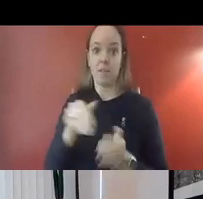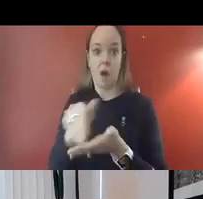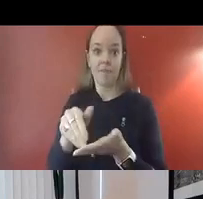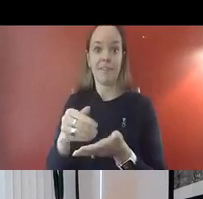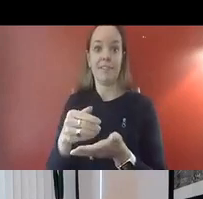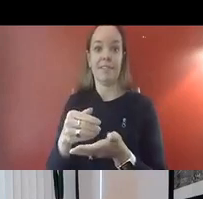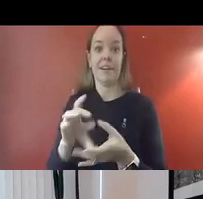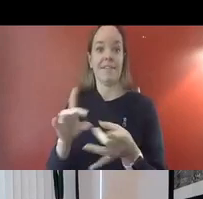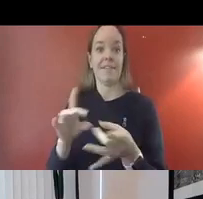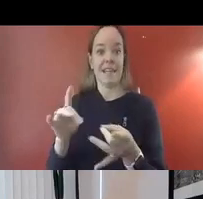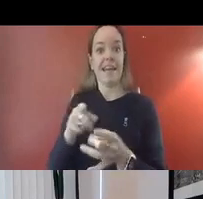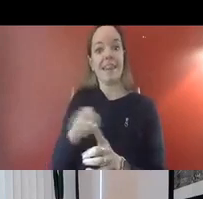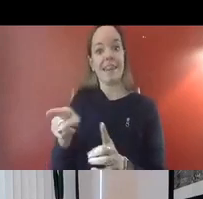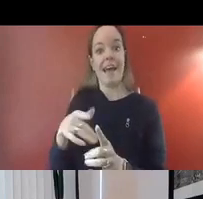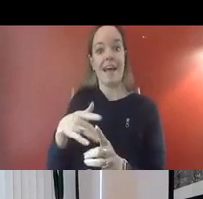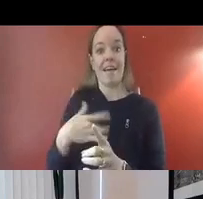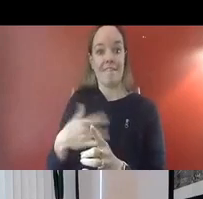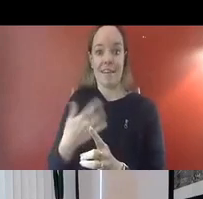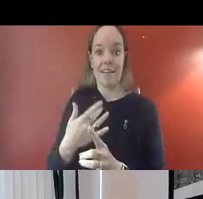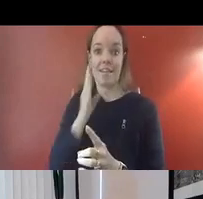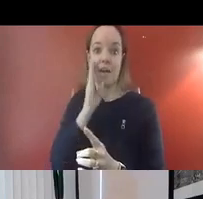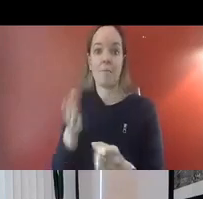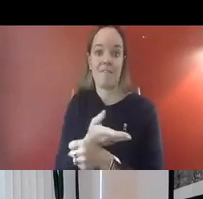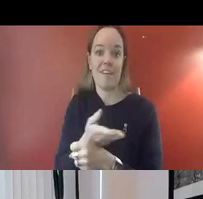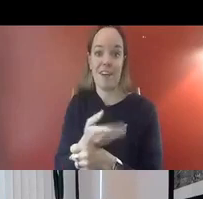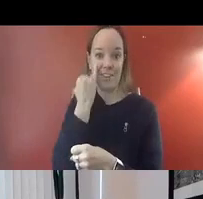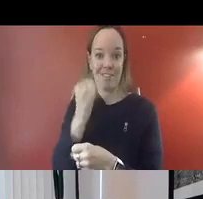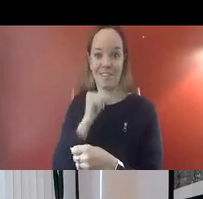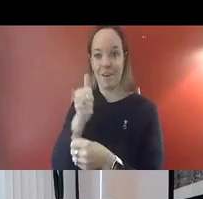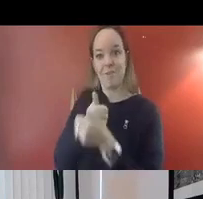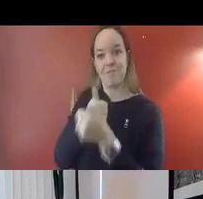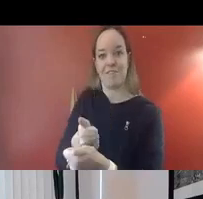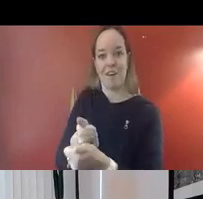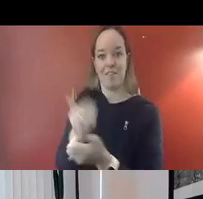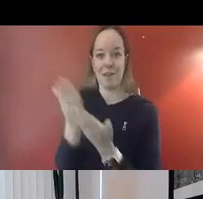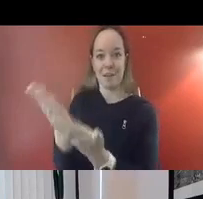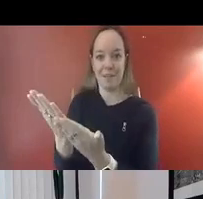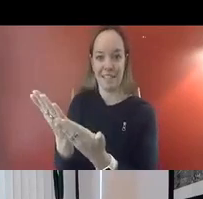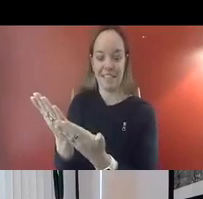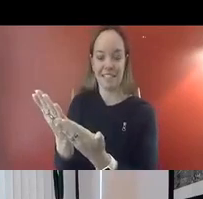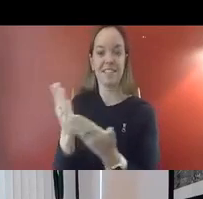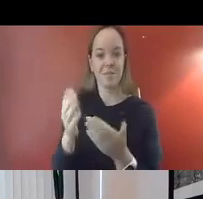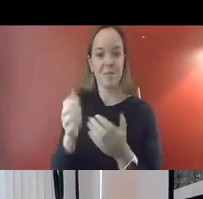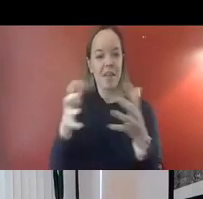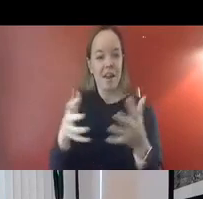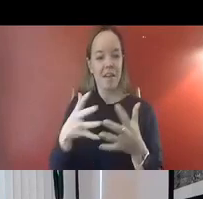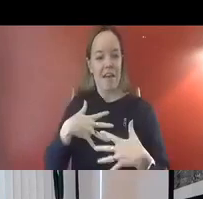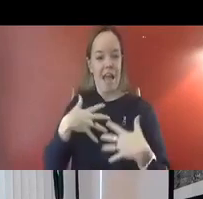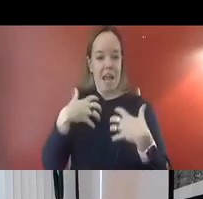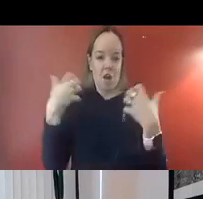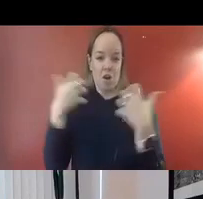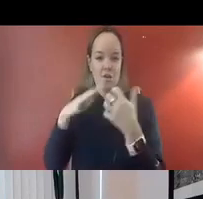comply with recommendations. So again a they might get fired if they don't lot of anger and resentment that might comply with recommendations. So again a be going around, it makes it difficult lot of anger and resentment that might